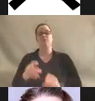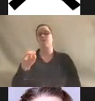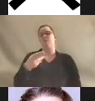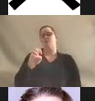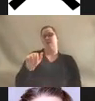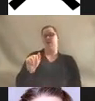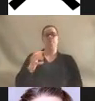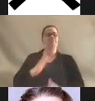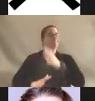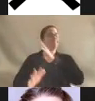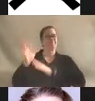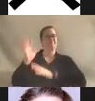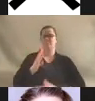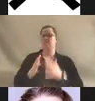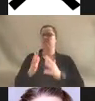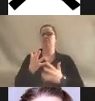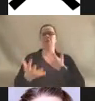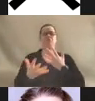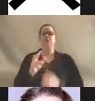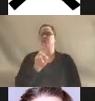when maybe 2011 or so